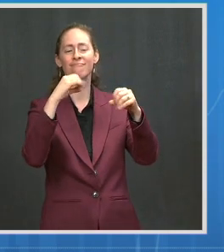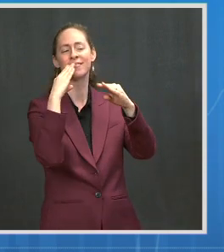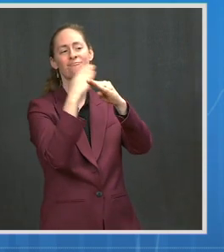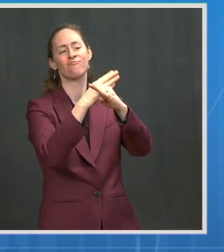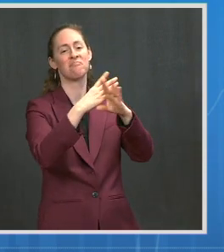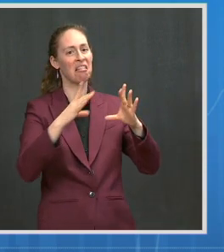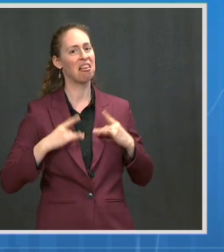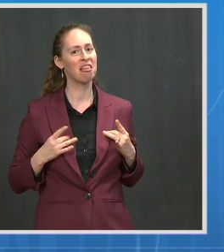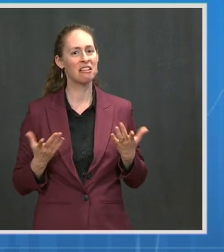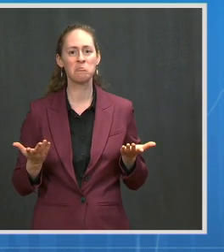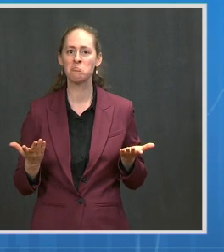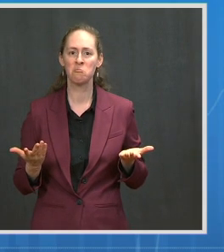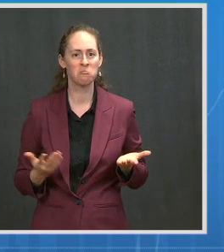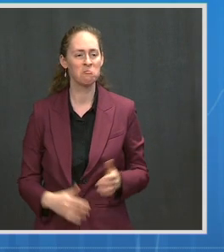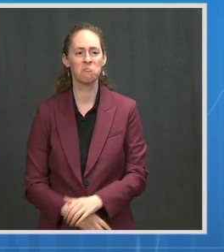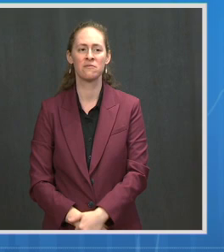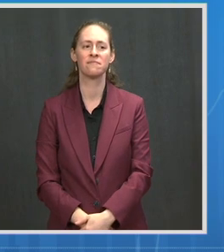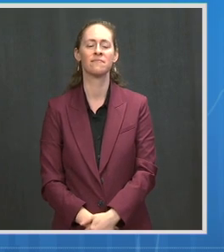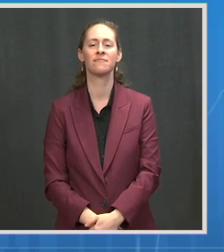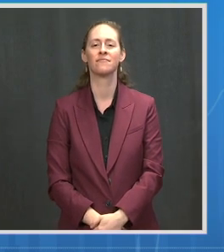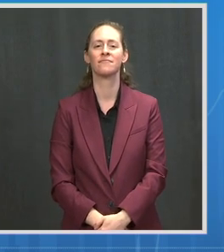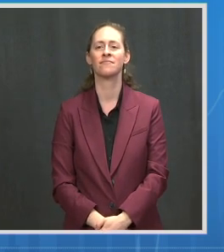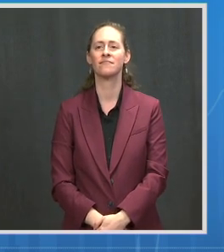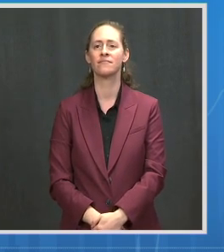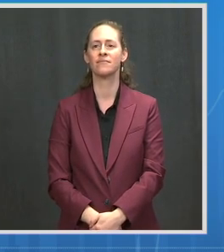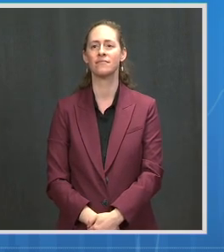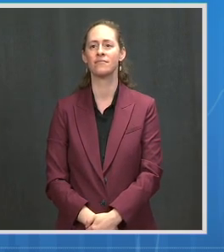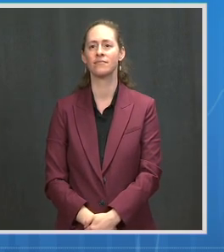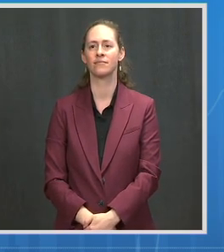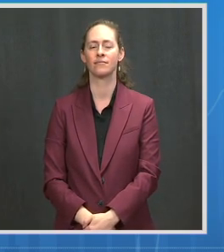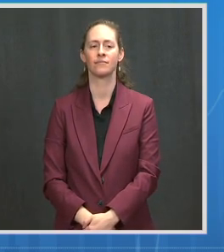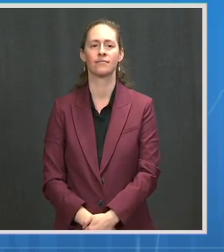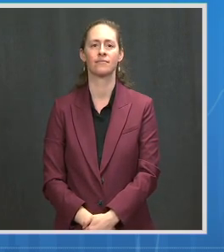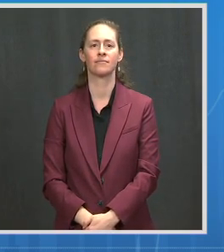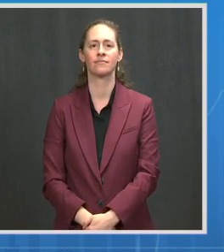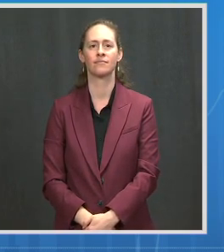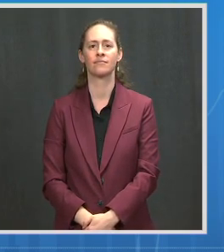Next slide. In addition, if you look at the Moderna vaccine,